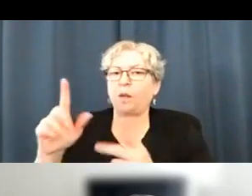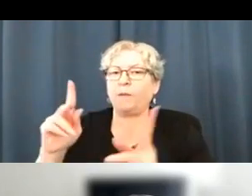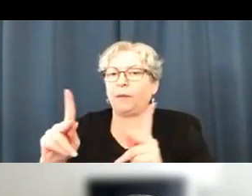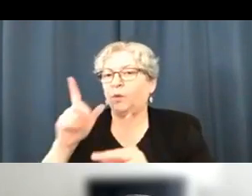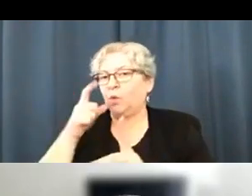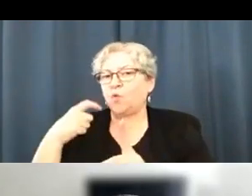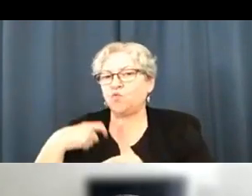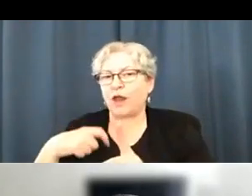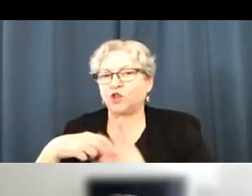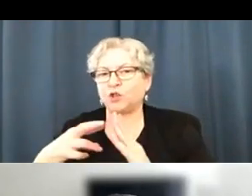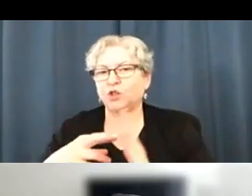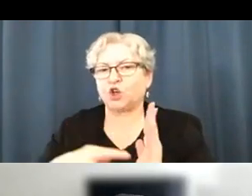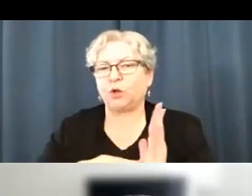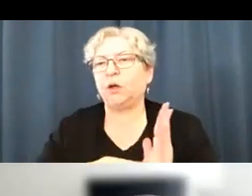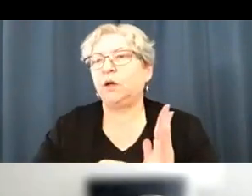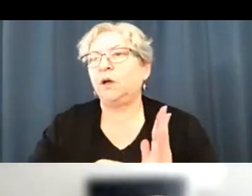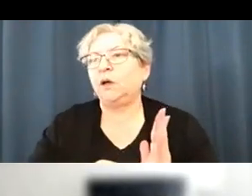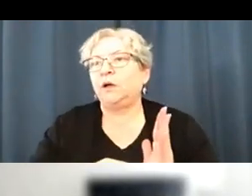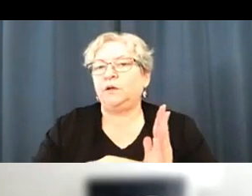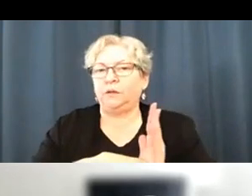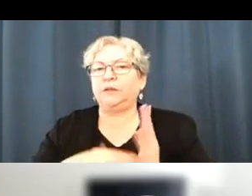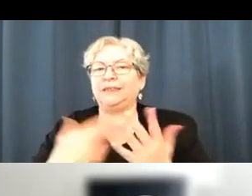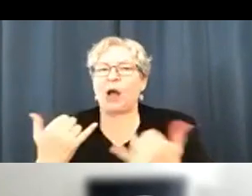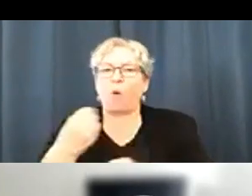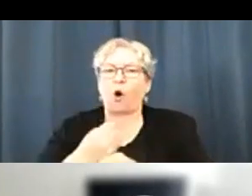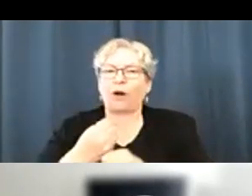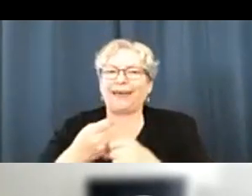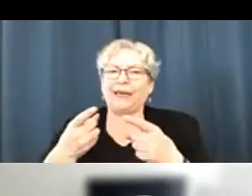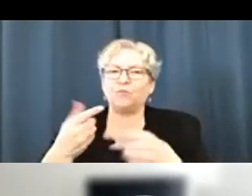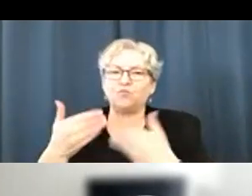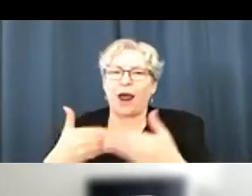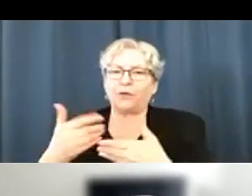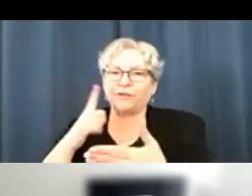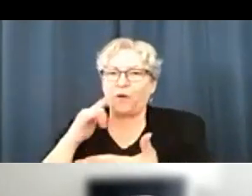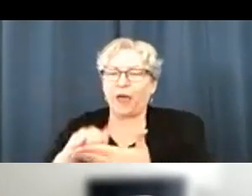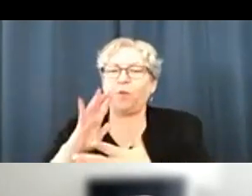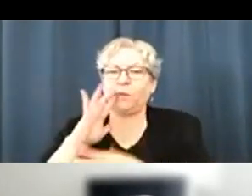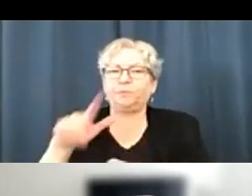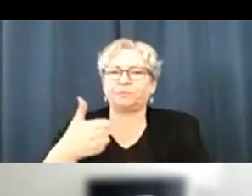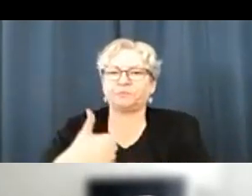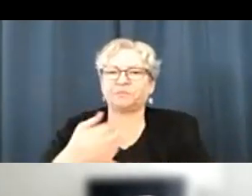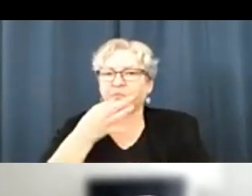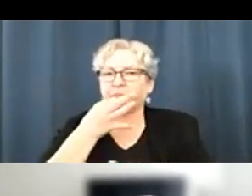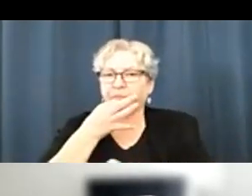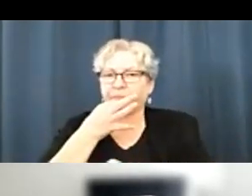It is in a working progress. We will send out information like that to anyone who is interested.